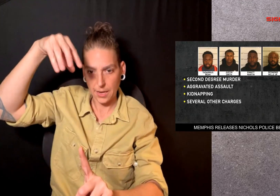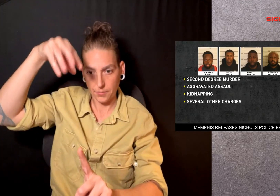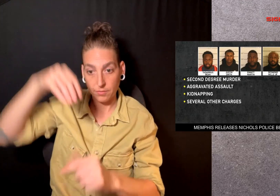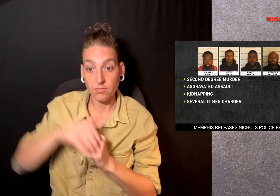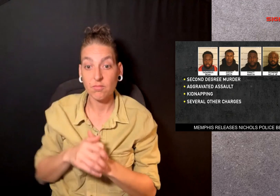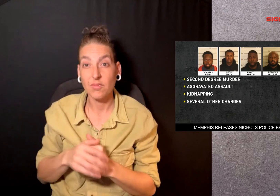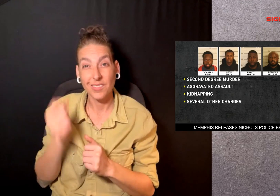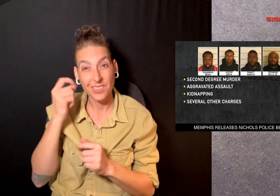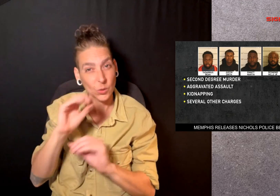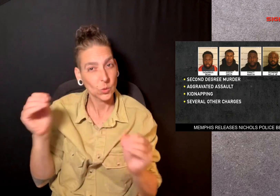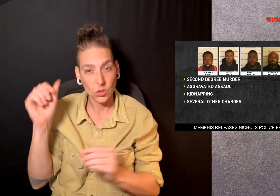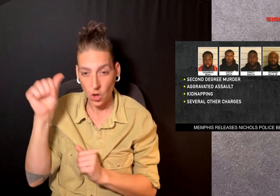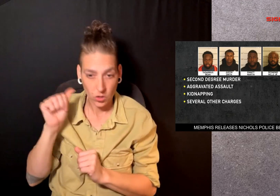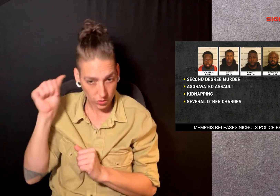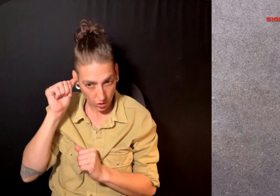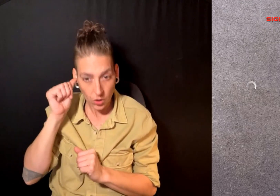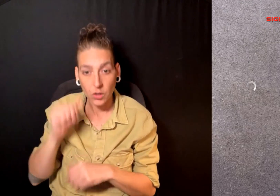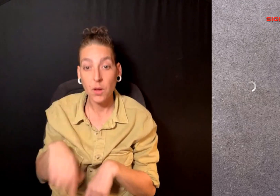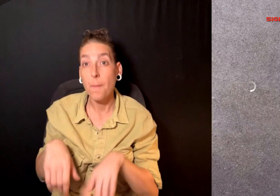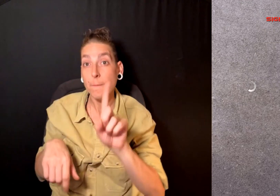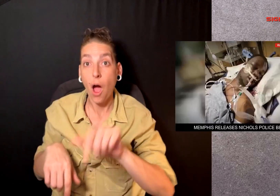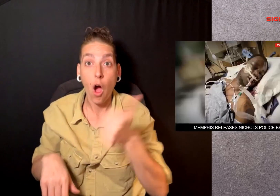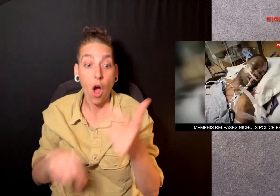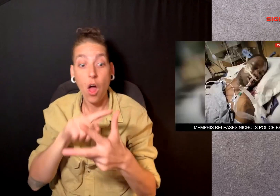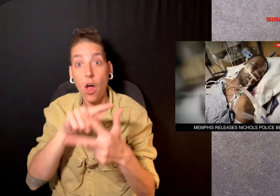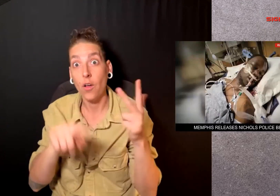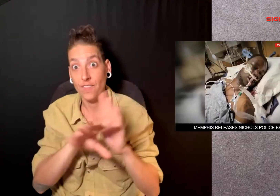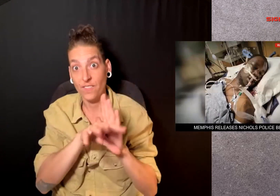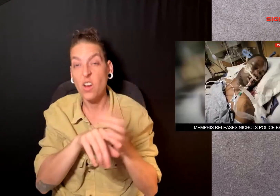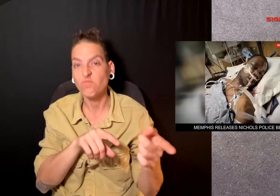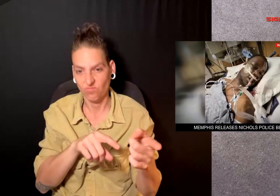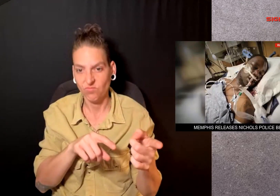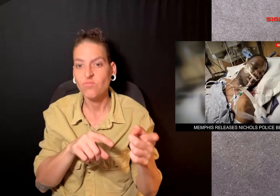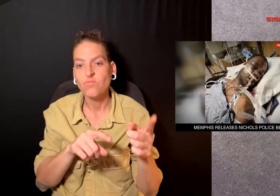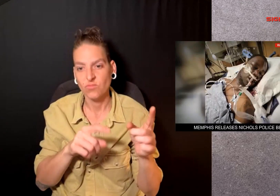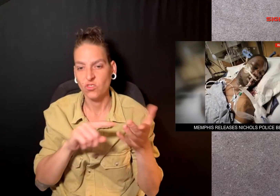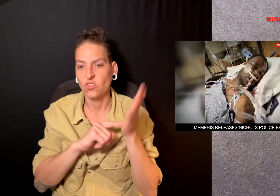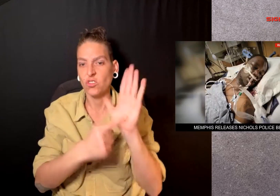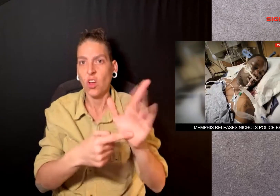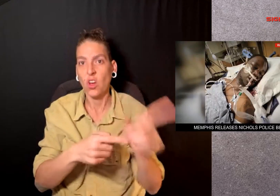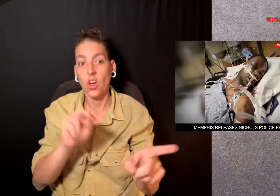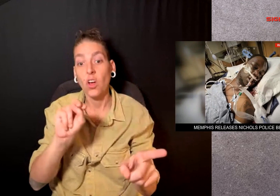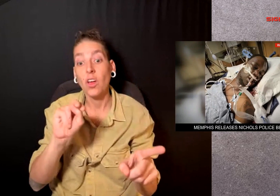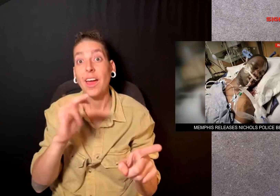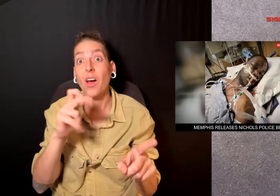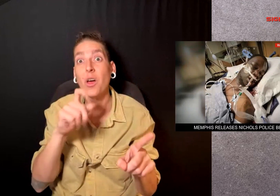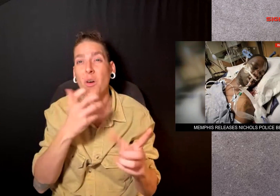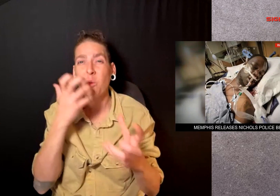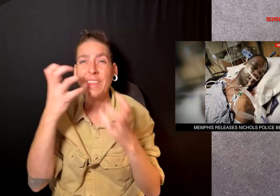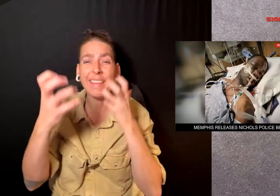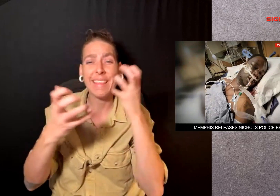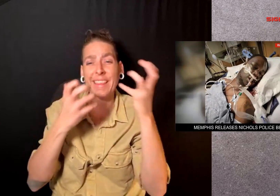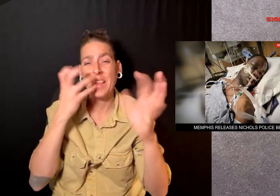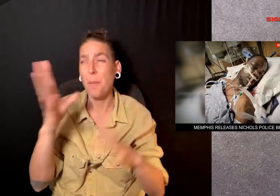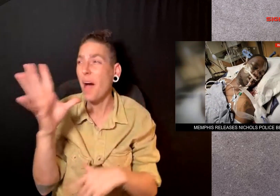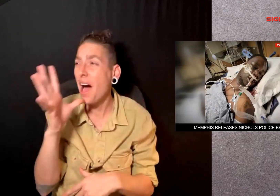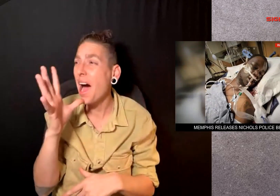but there's no audio the other videos show Nichols screaming repeatedly mom mom mom